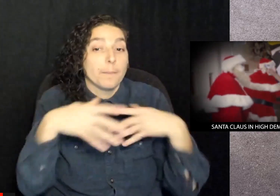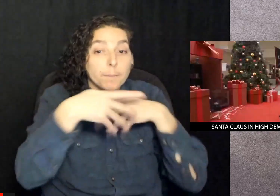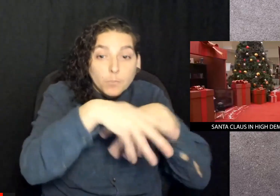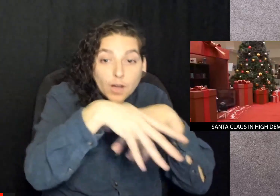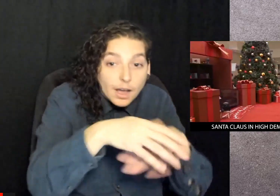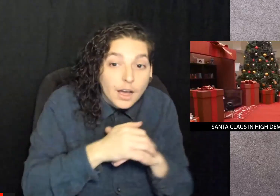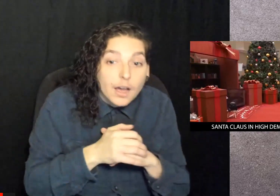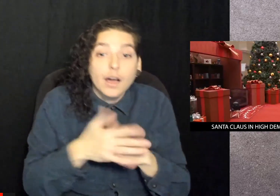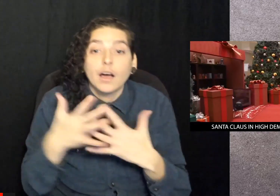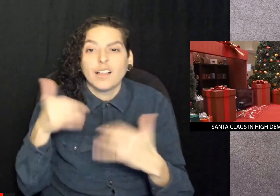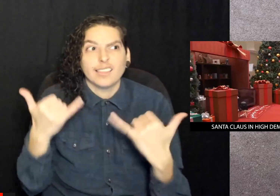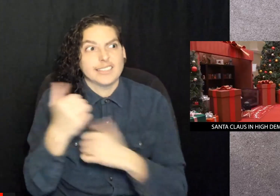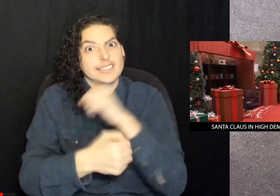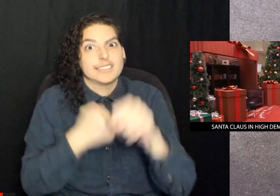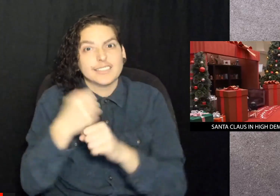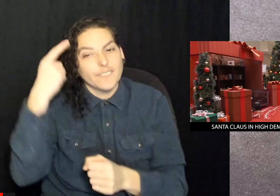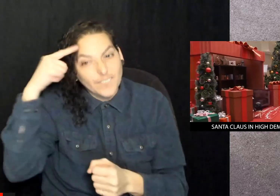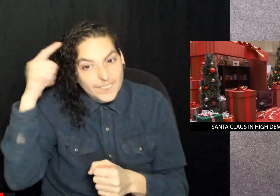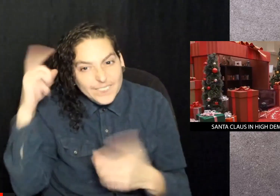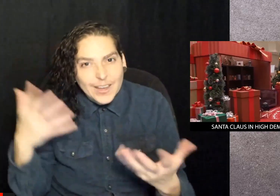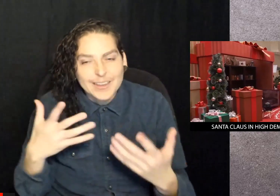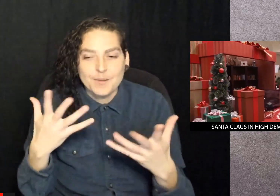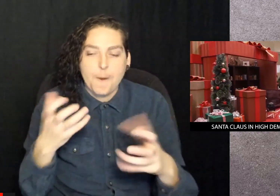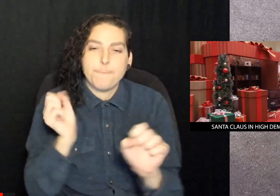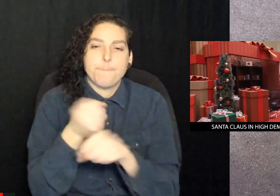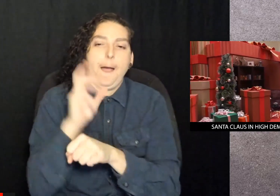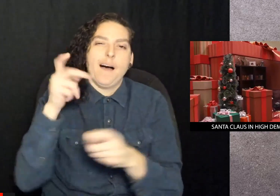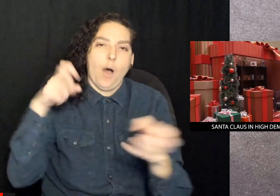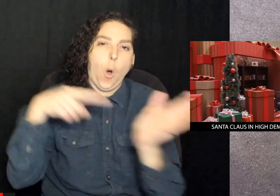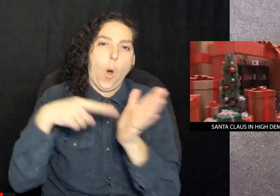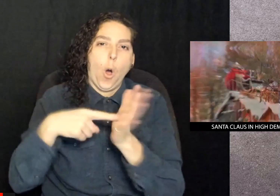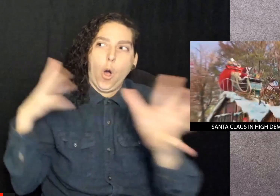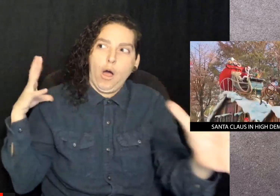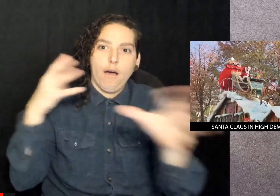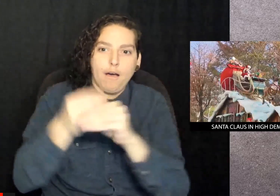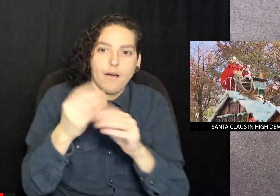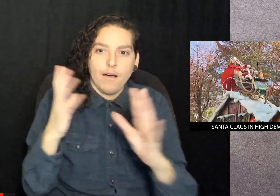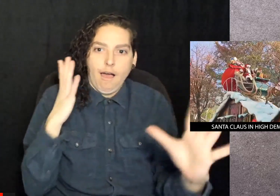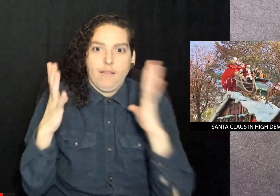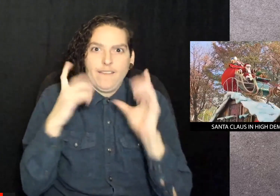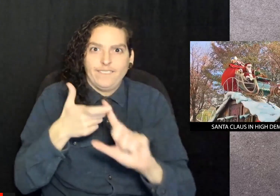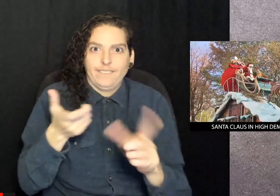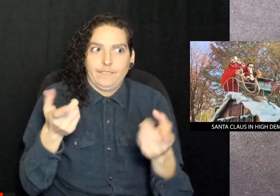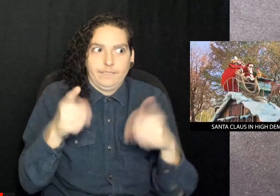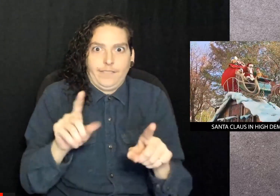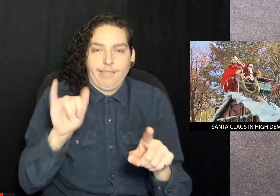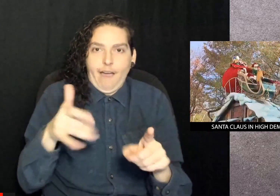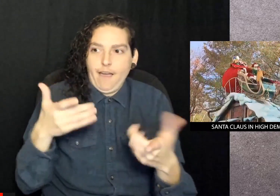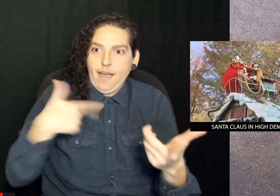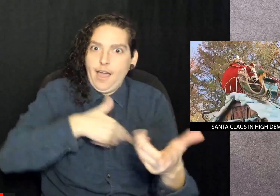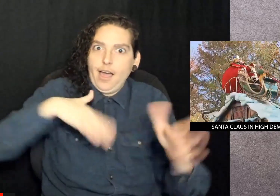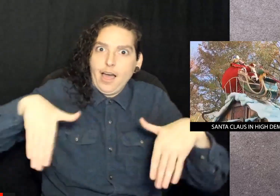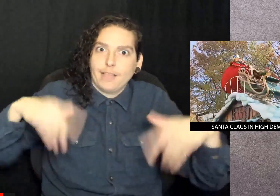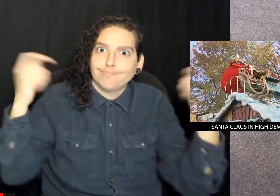more parties mall gigs and parades this year to make up for the holiday events wiped out in 2020